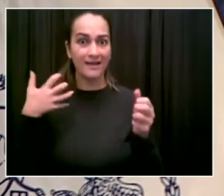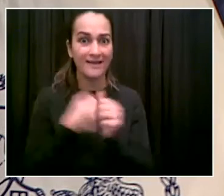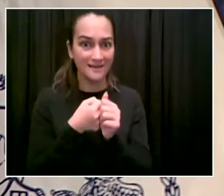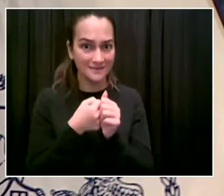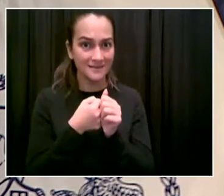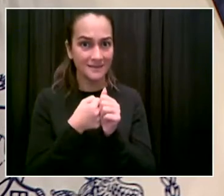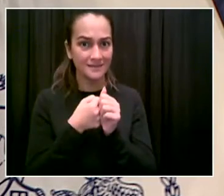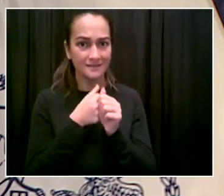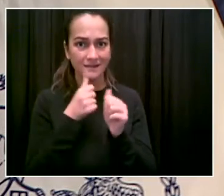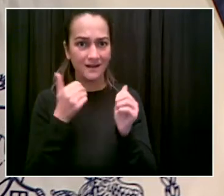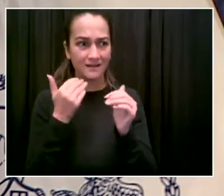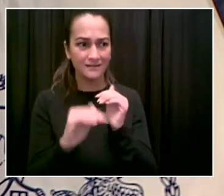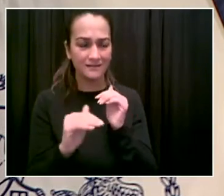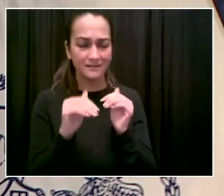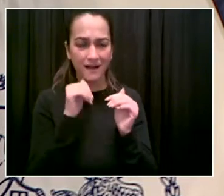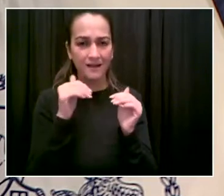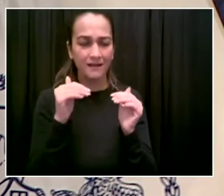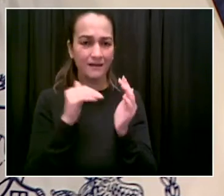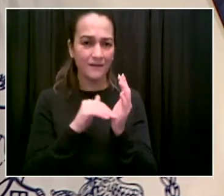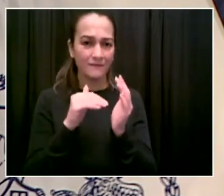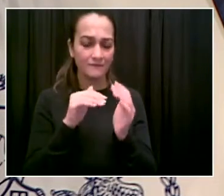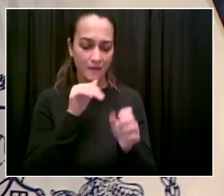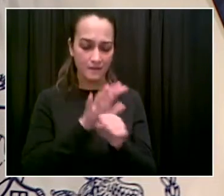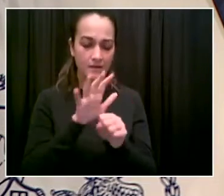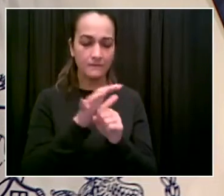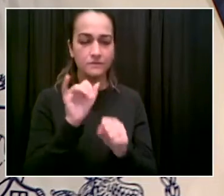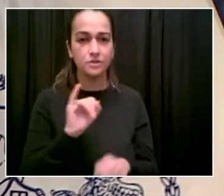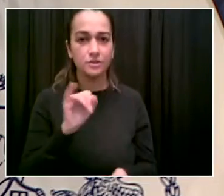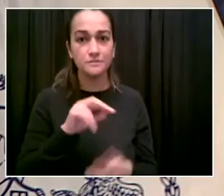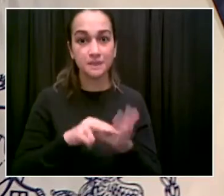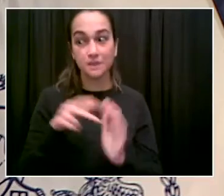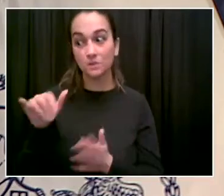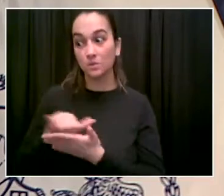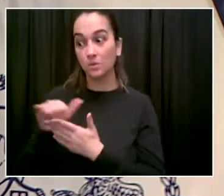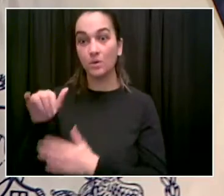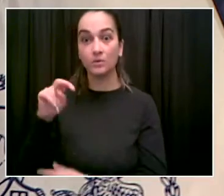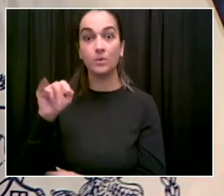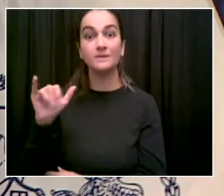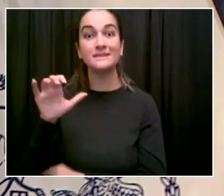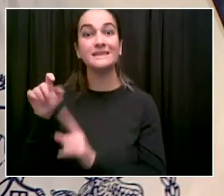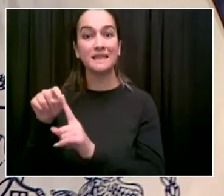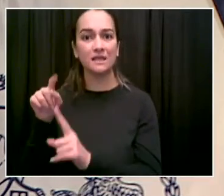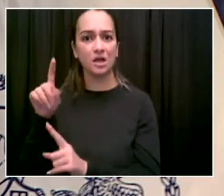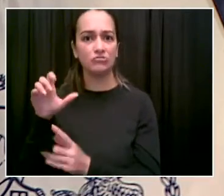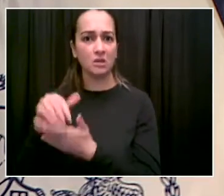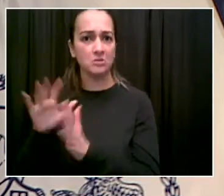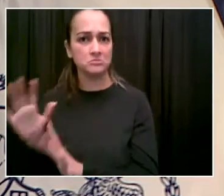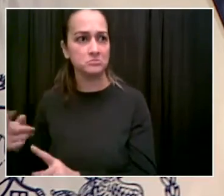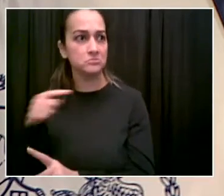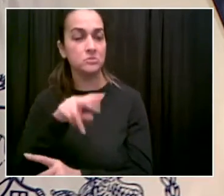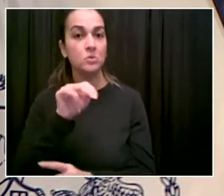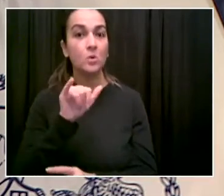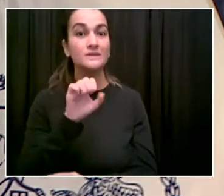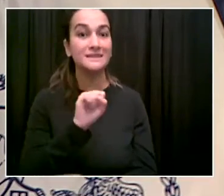WHAT SHOULD BE DONE ABOUT IT? I APPRECIATE YOU RAISING THIS . AS I HAVE SAID